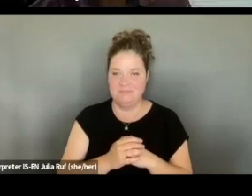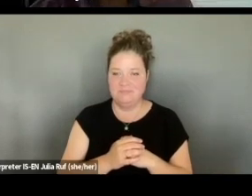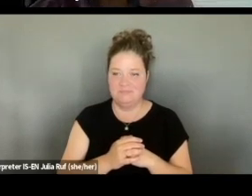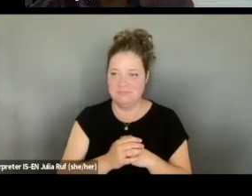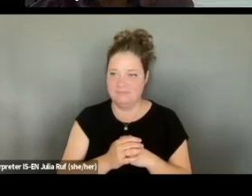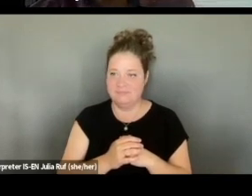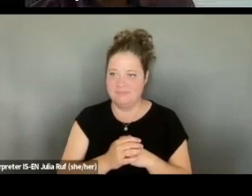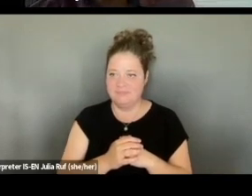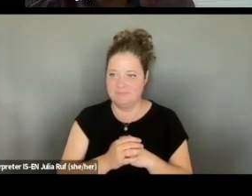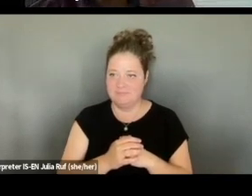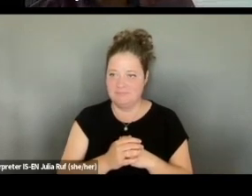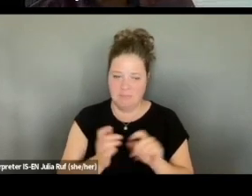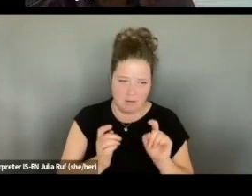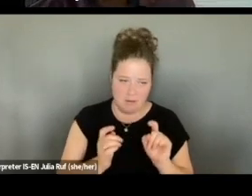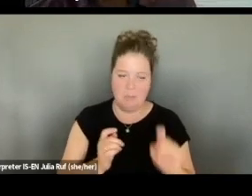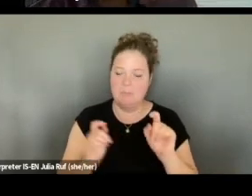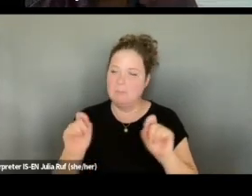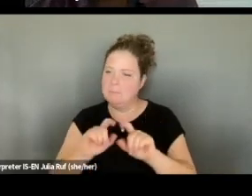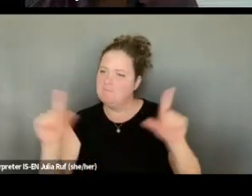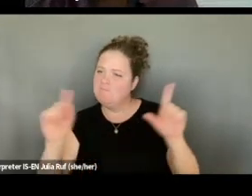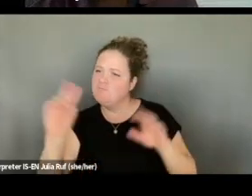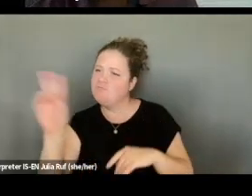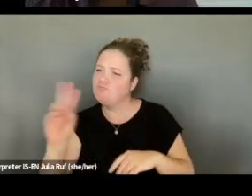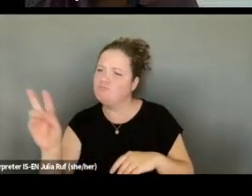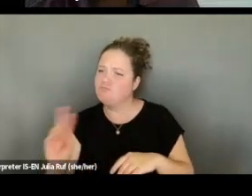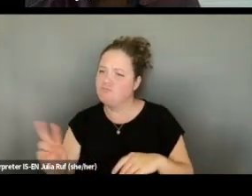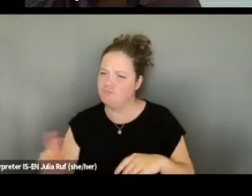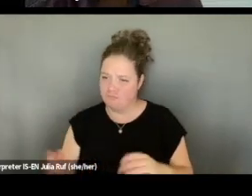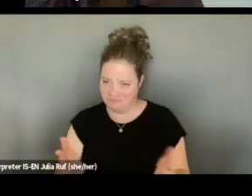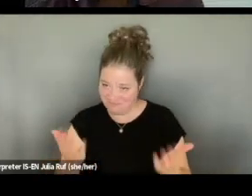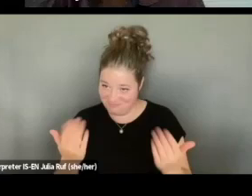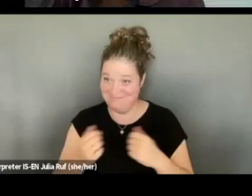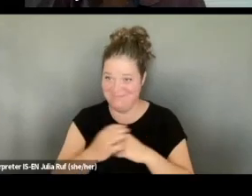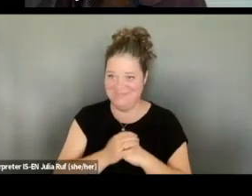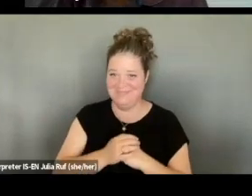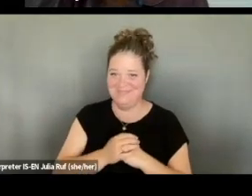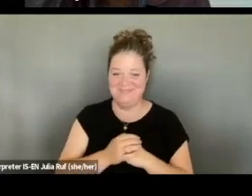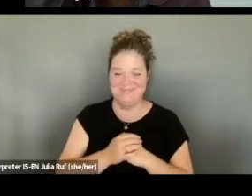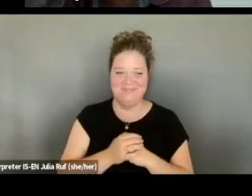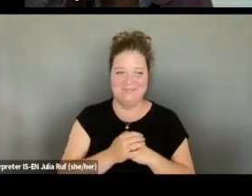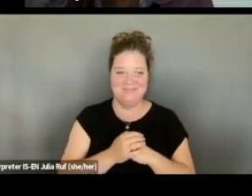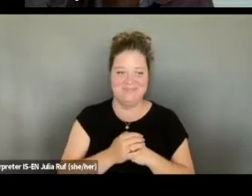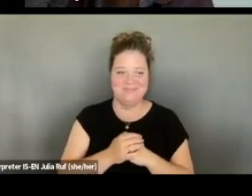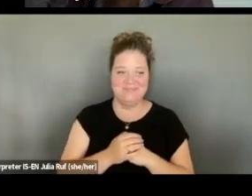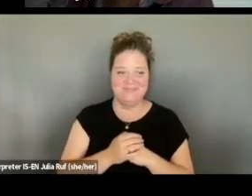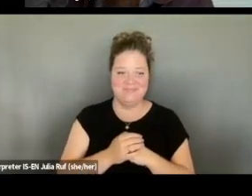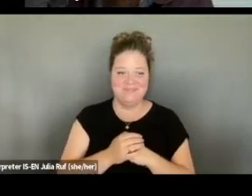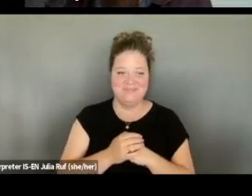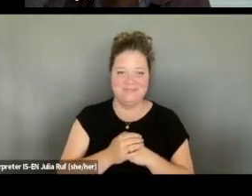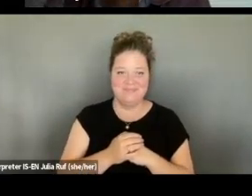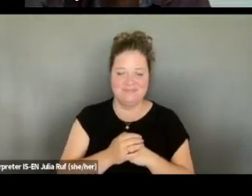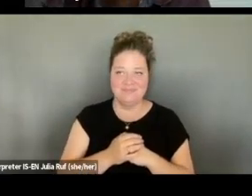please feel free to have a look at it.